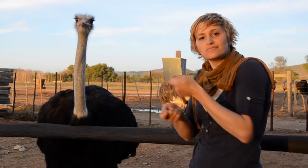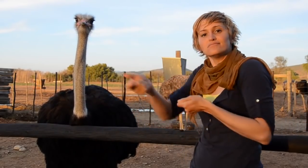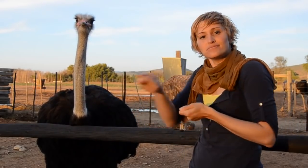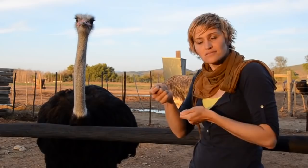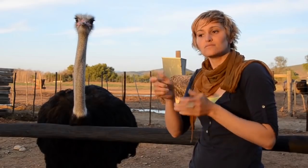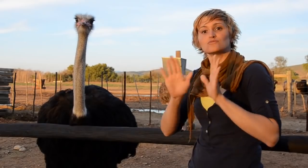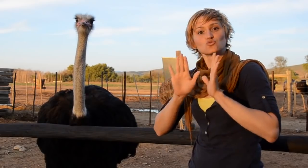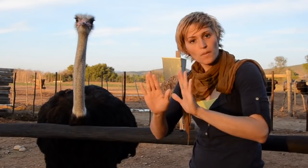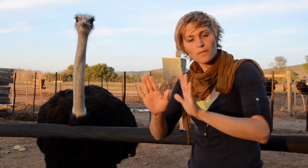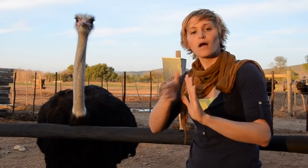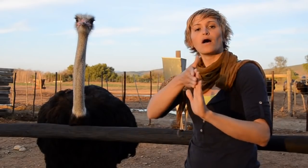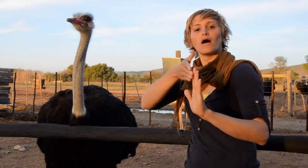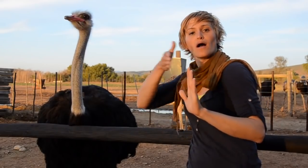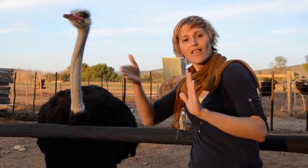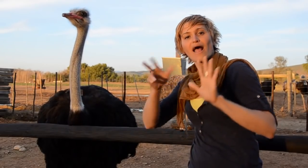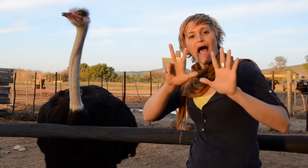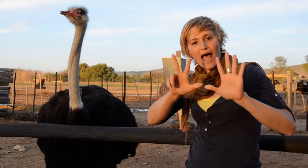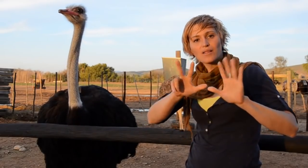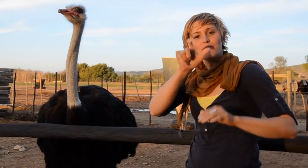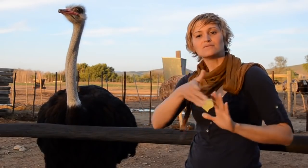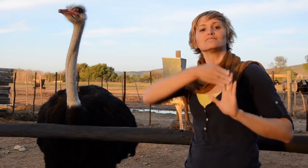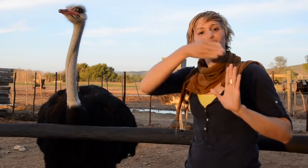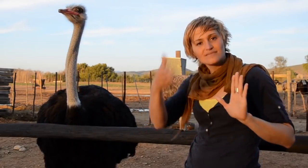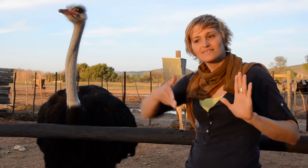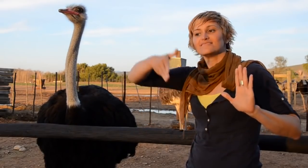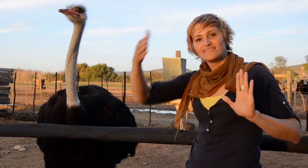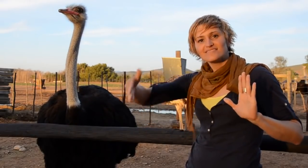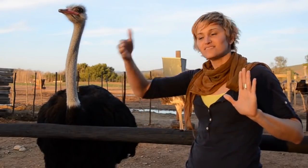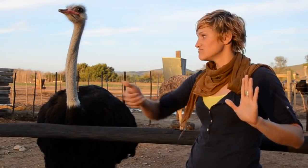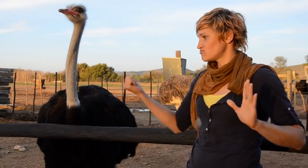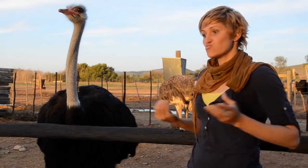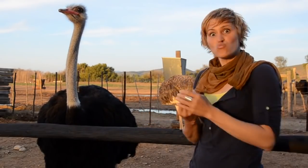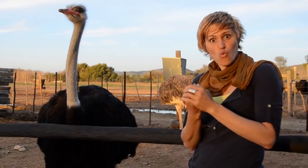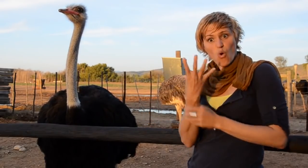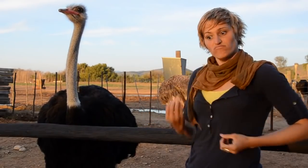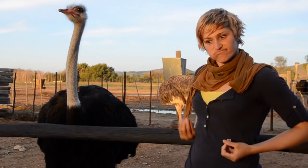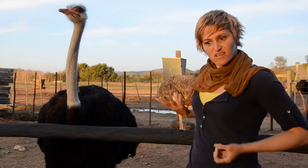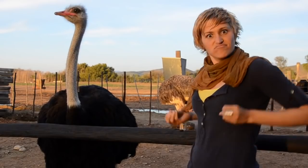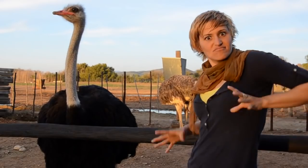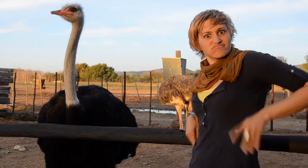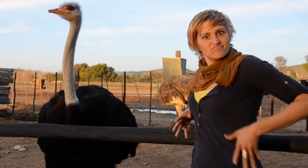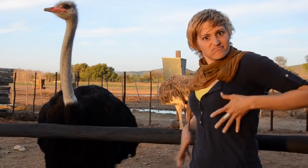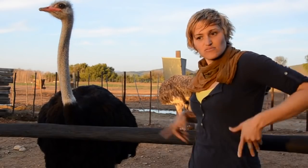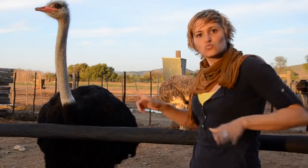Their plumes never stop growing.